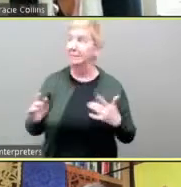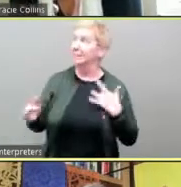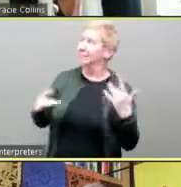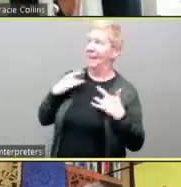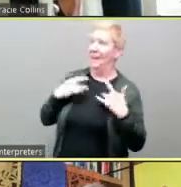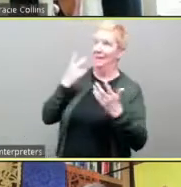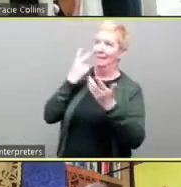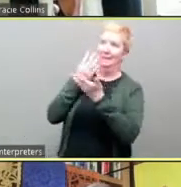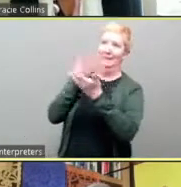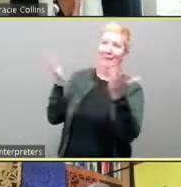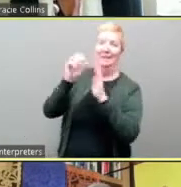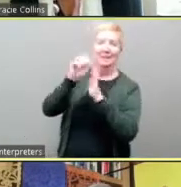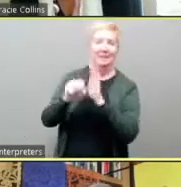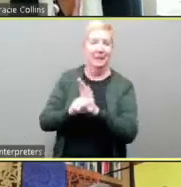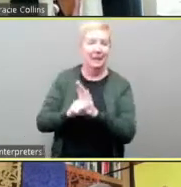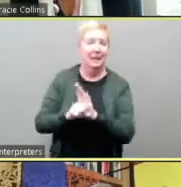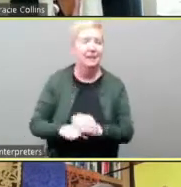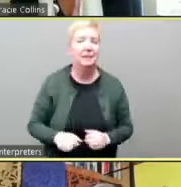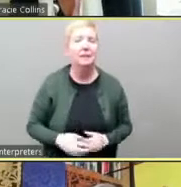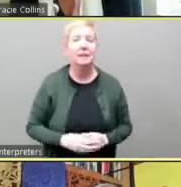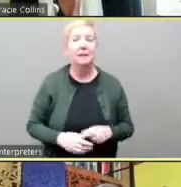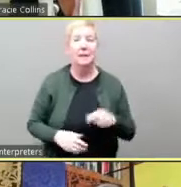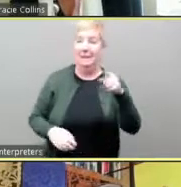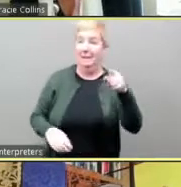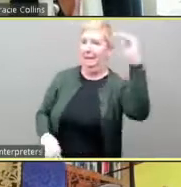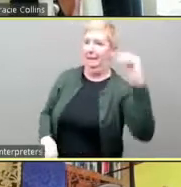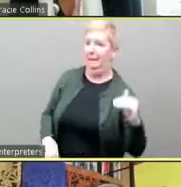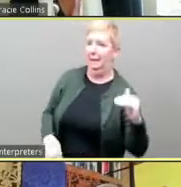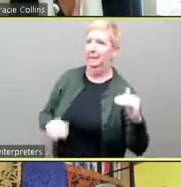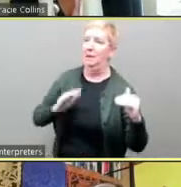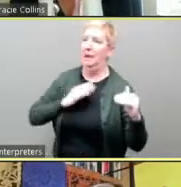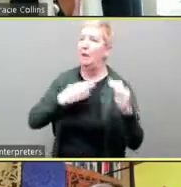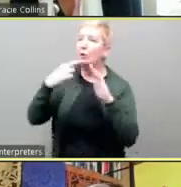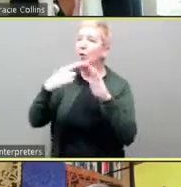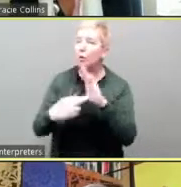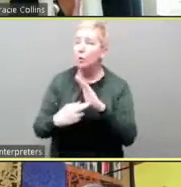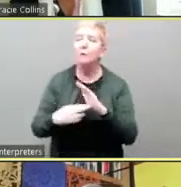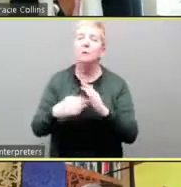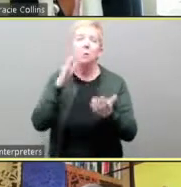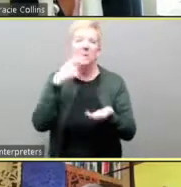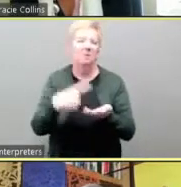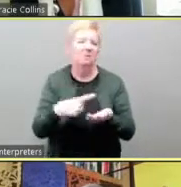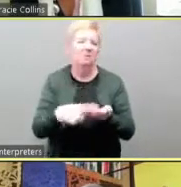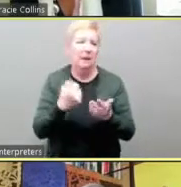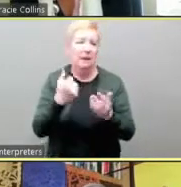These are the rules, I'll say a little bit more about vaccination rate, but